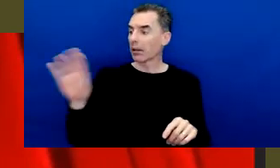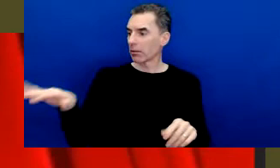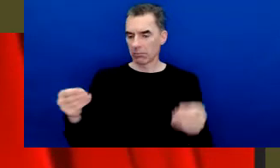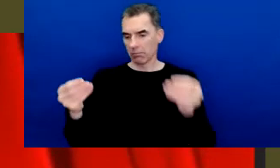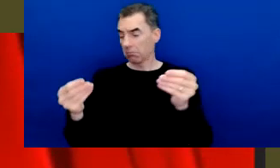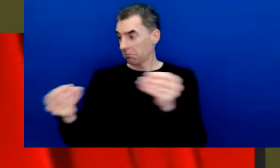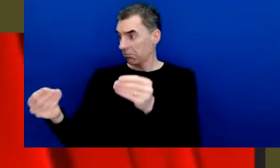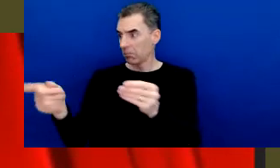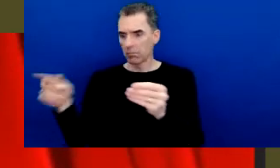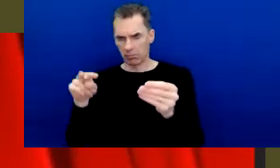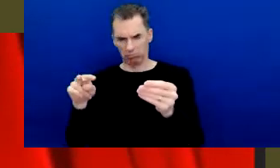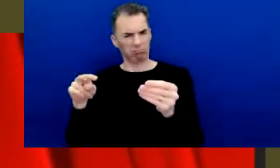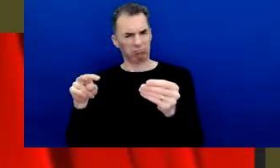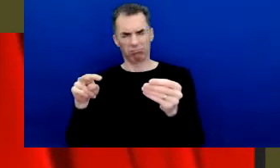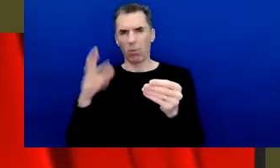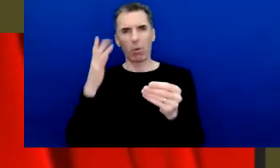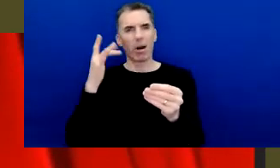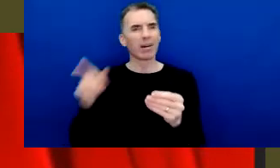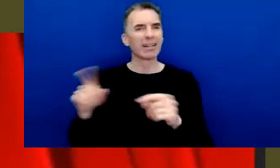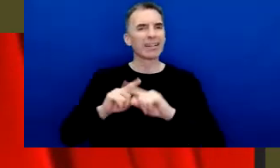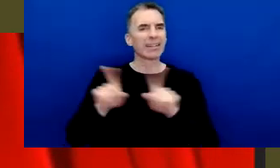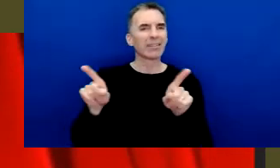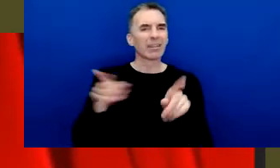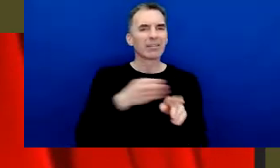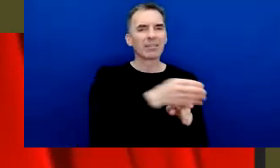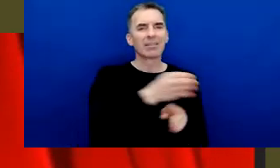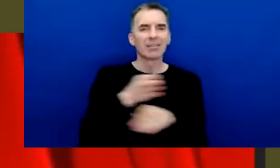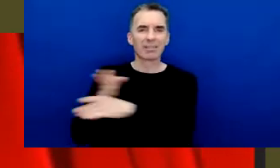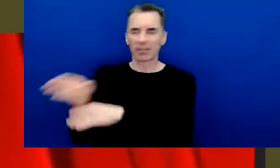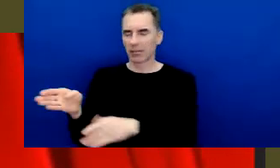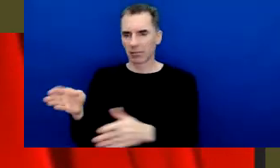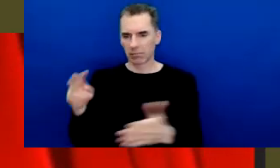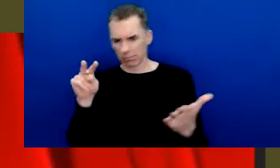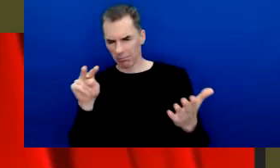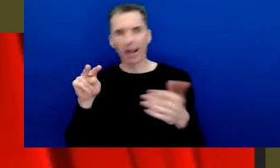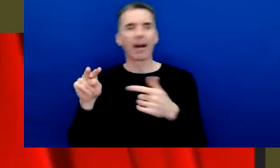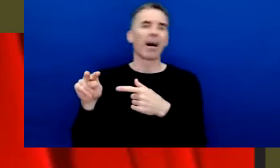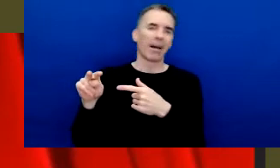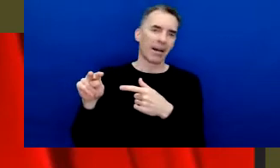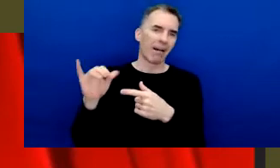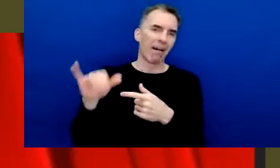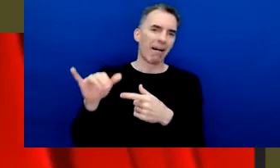Because it's a different set of eyes from a different discipline which will give you a better perspective of what your students think